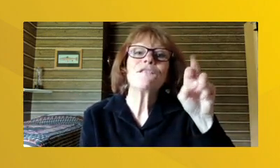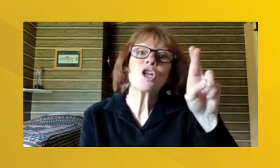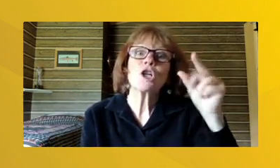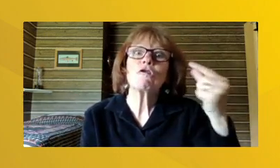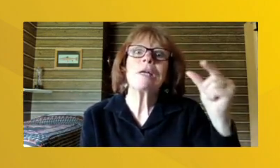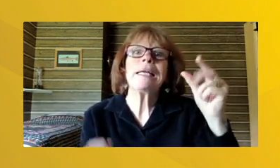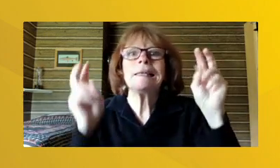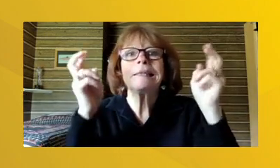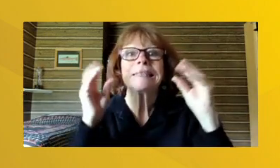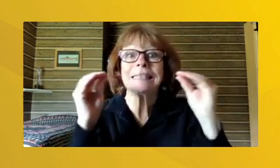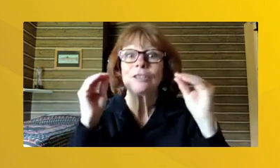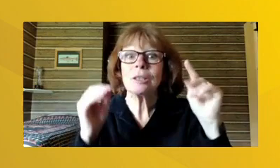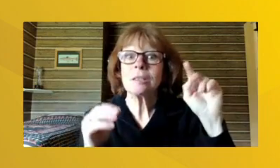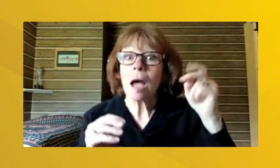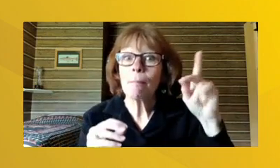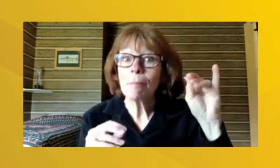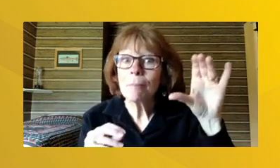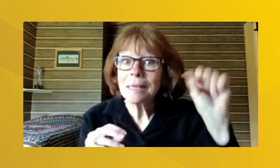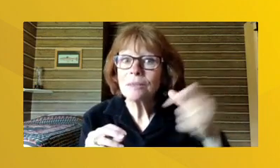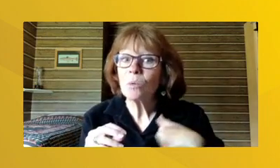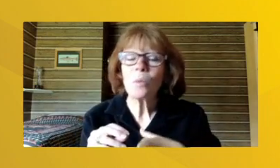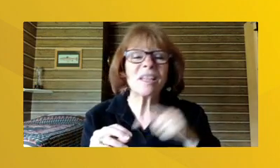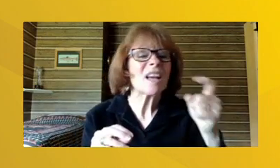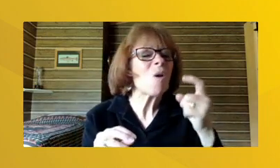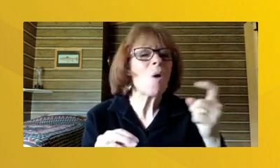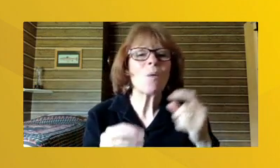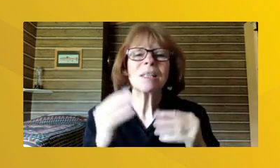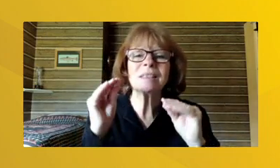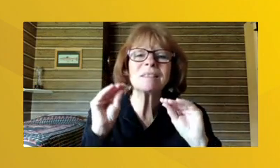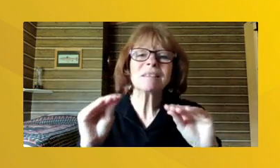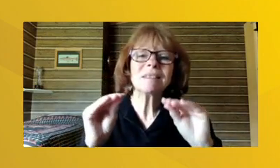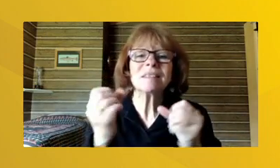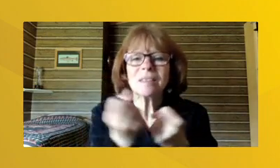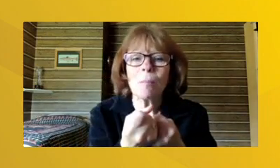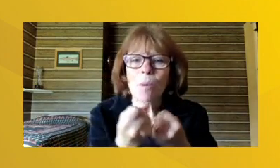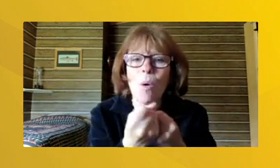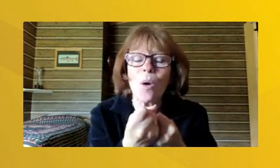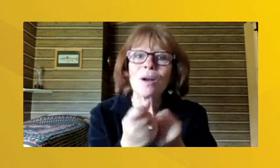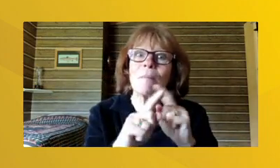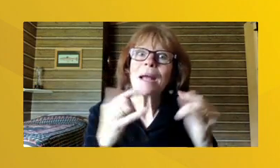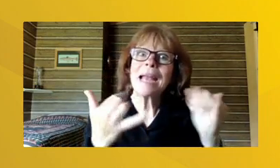And then, "What are what are some of these evergreen topics that we can support in a unique interdisciplinary way?"